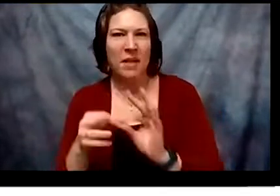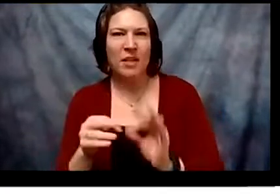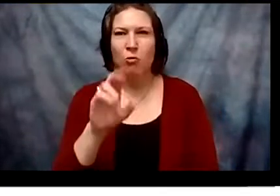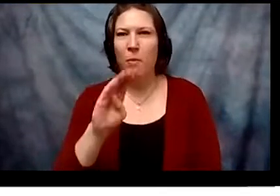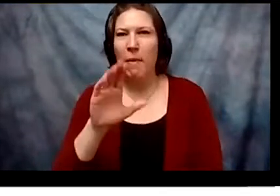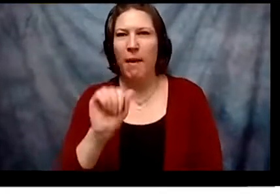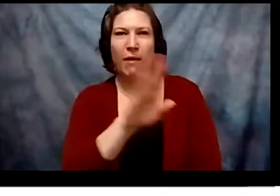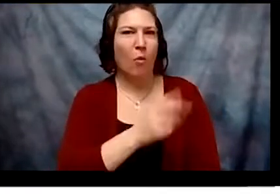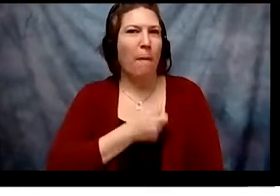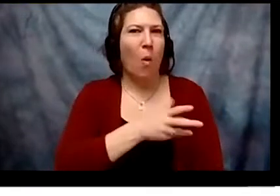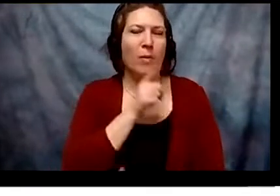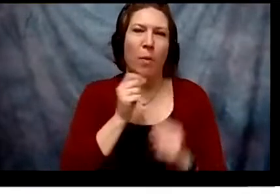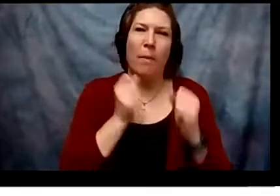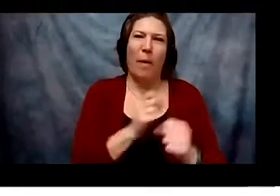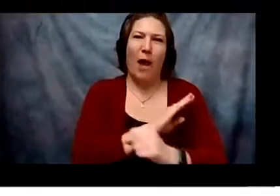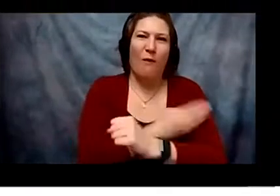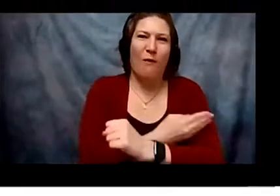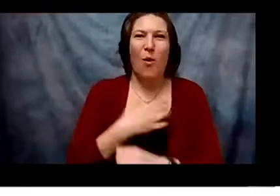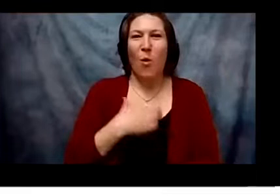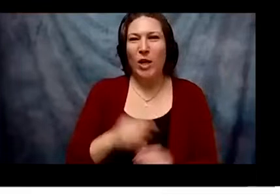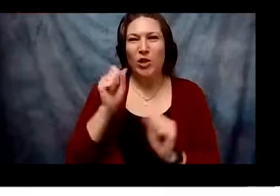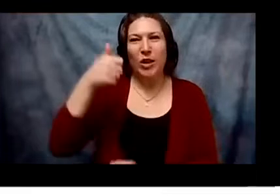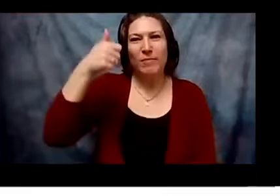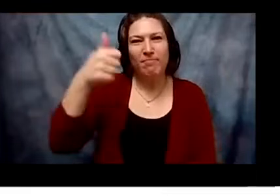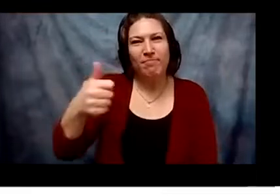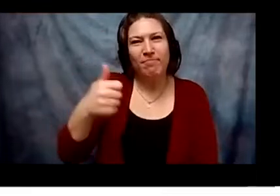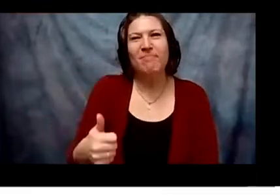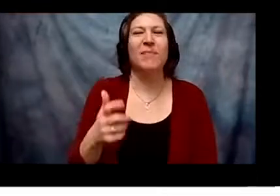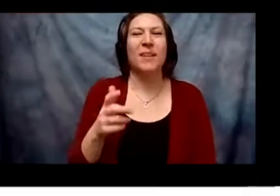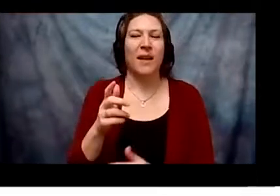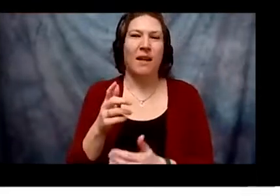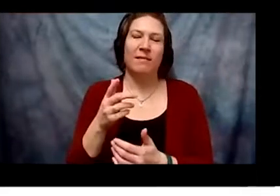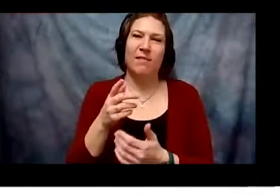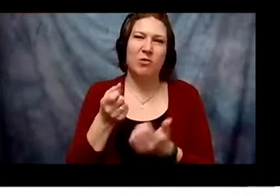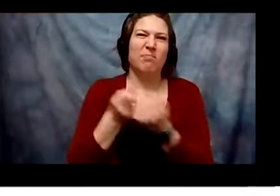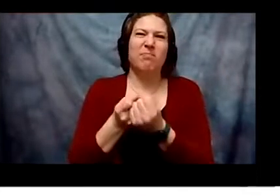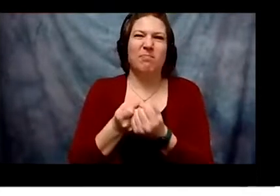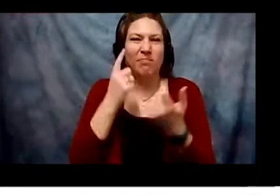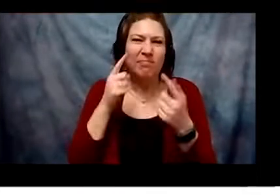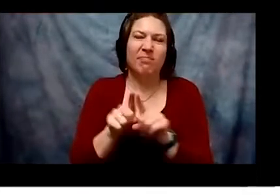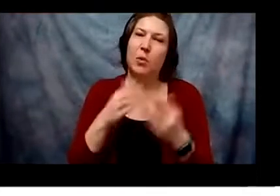Wishing we could give some of those thumbs up and likes to some of those statements. So again, thank you for sharing that with us, Rebecca.